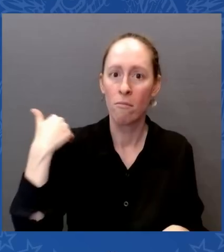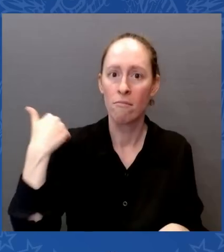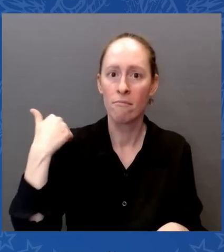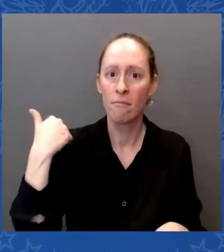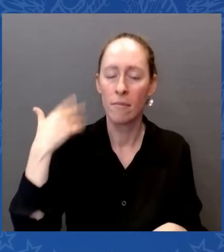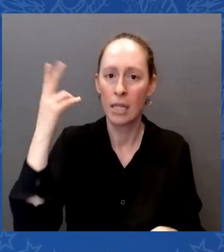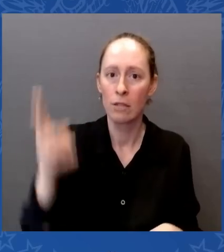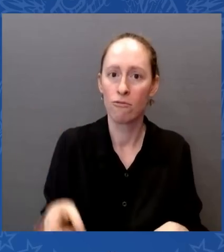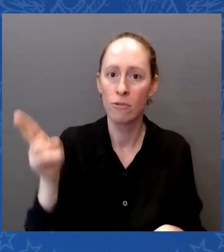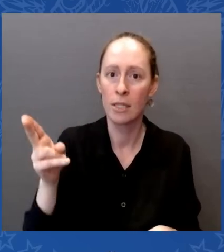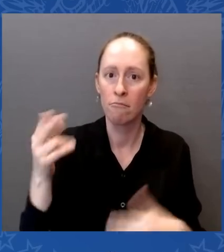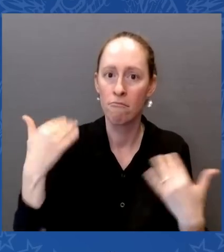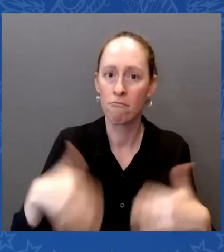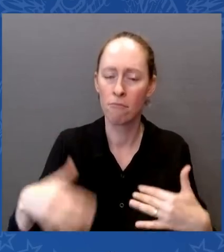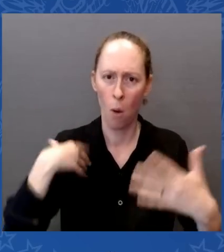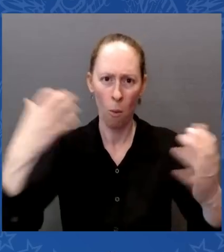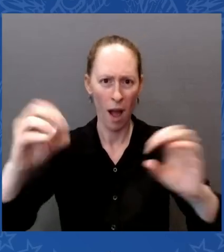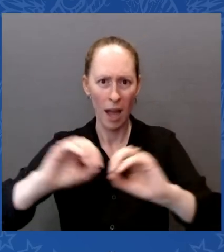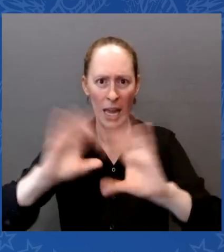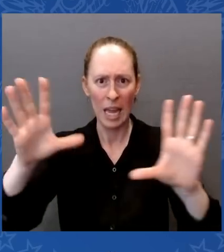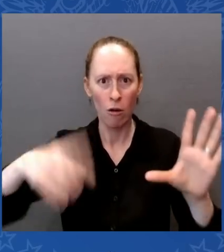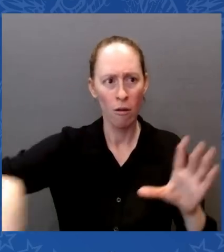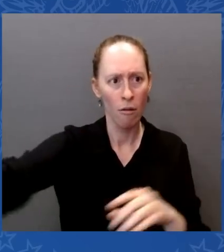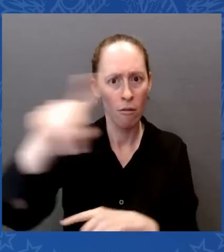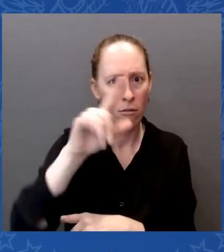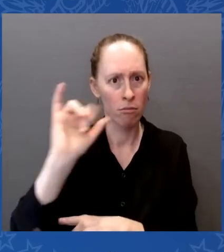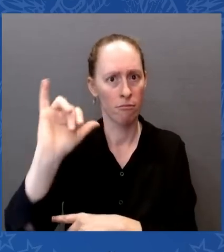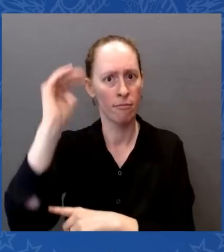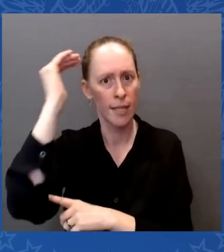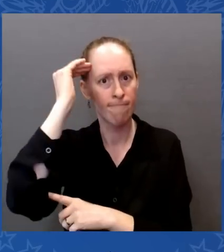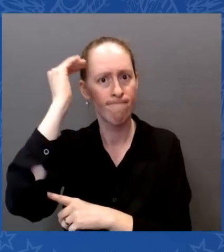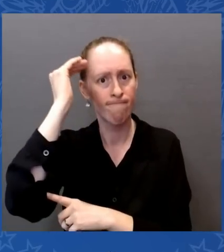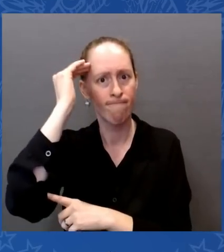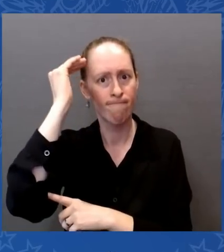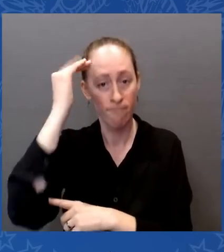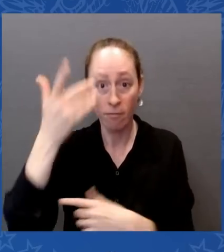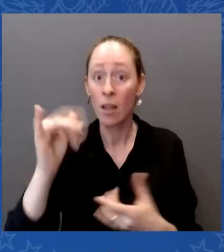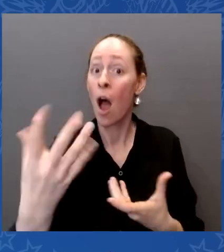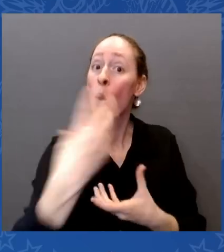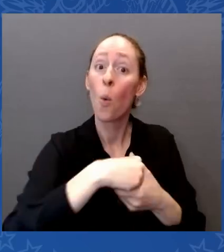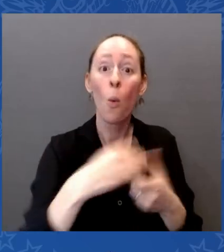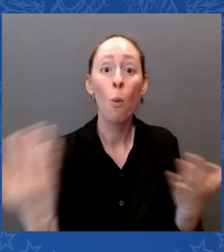includes the cost of my student loan plan and everything else we're paying for.